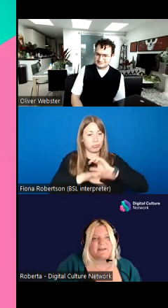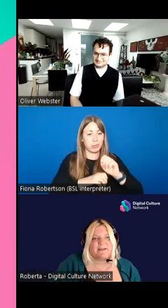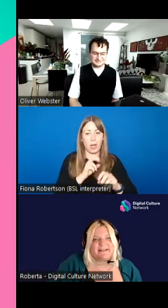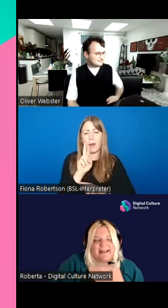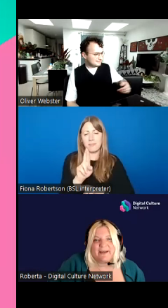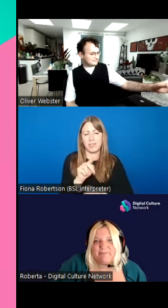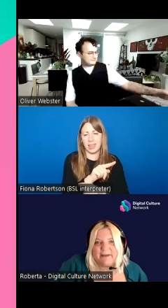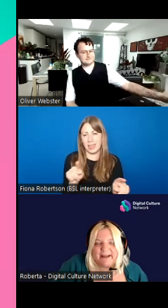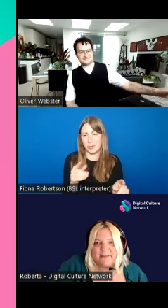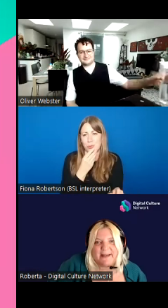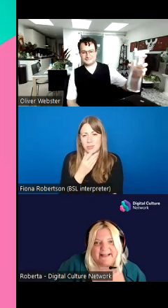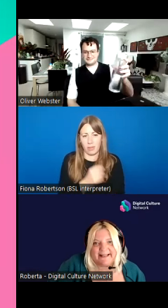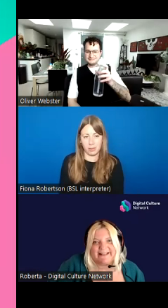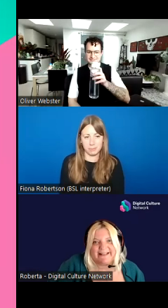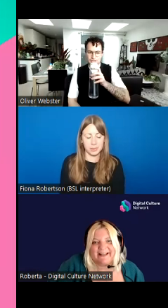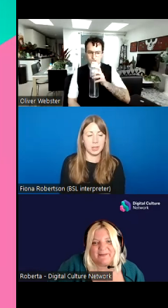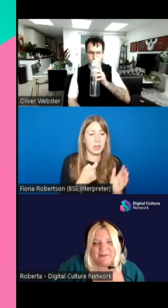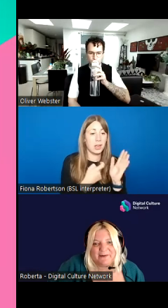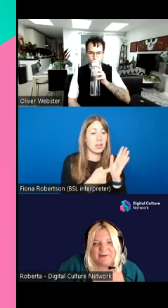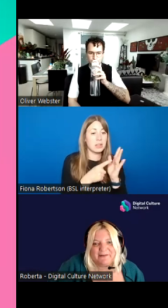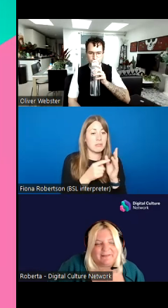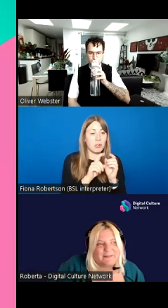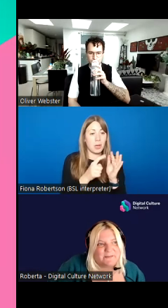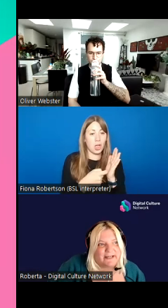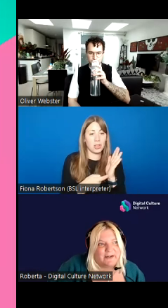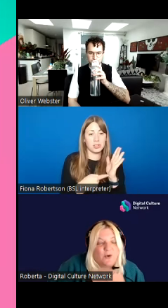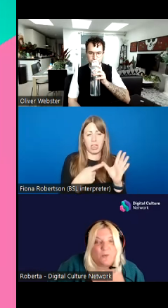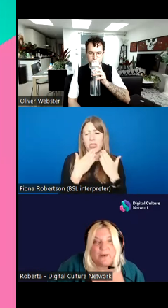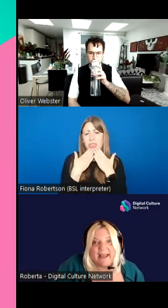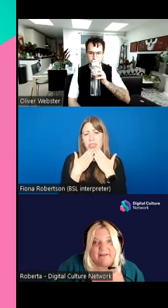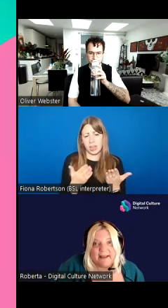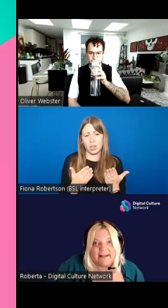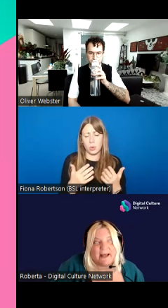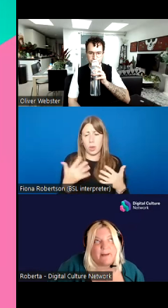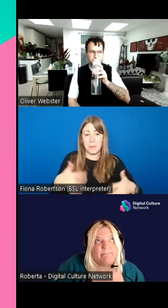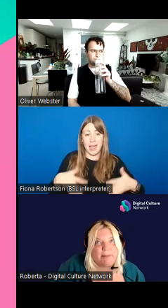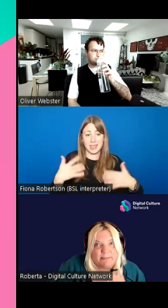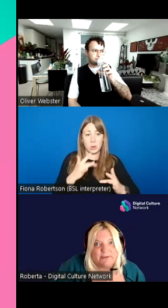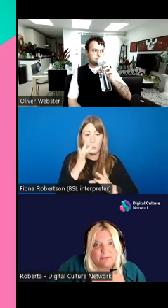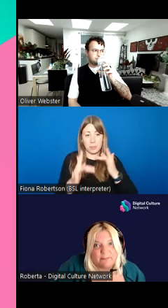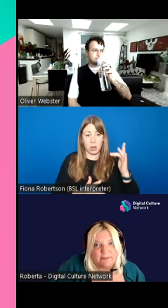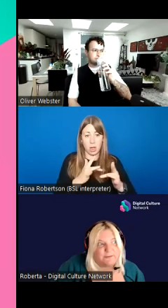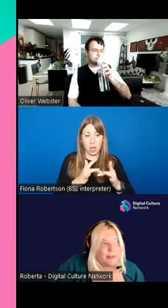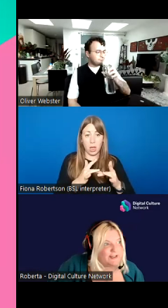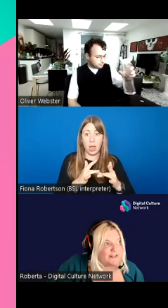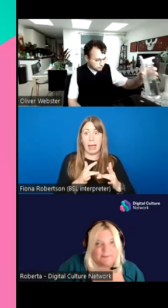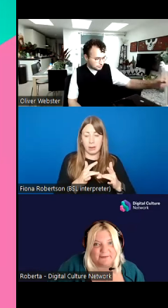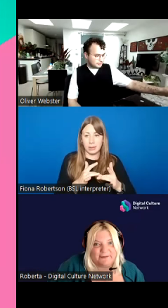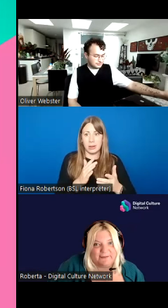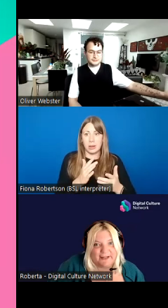That was an amazing webinar. That was brilliant. We have had a bumper crop of questions come through for you.